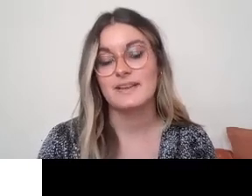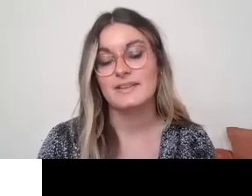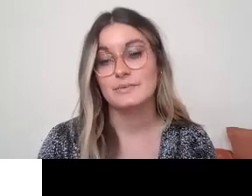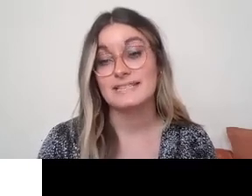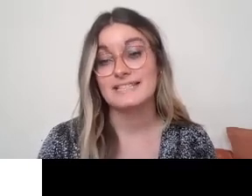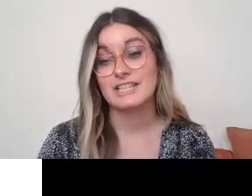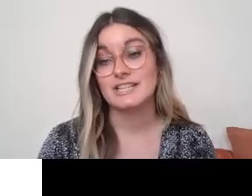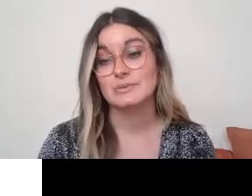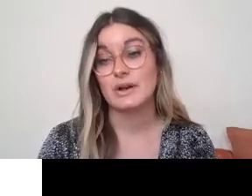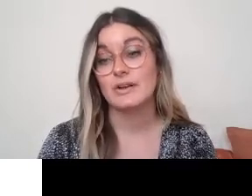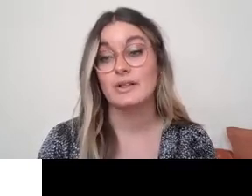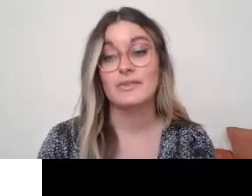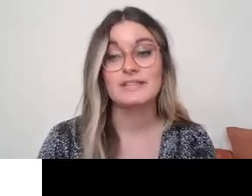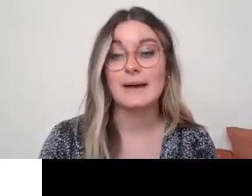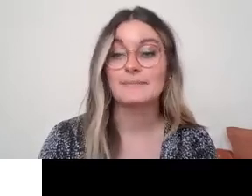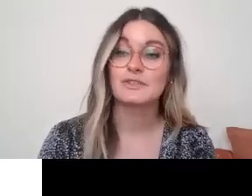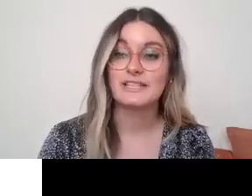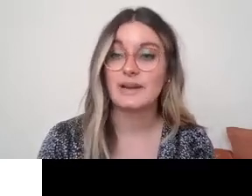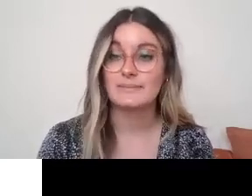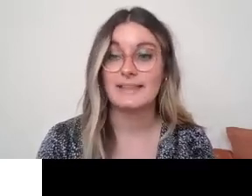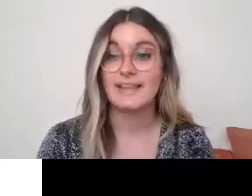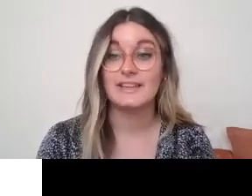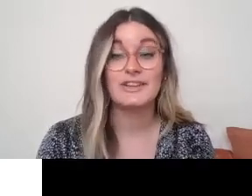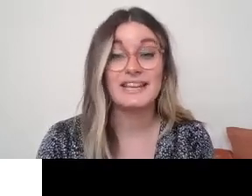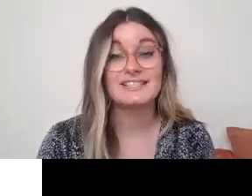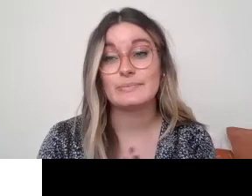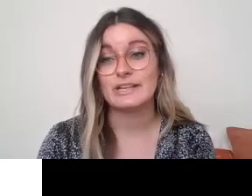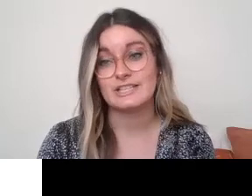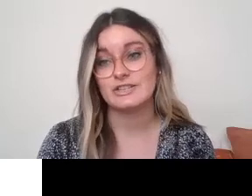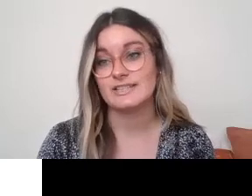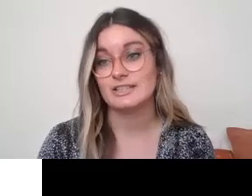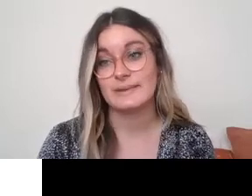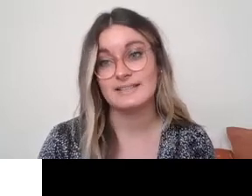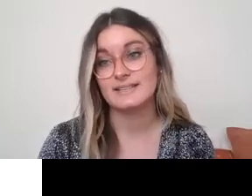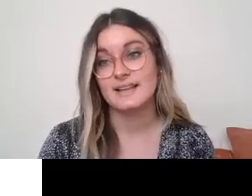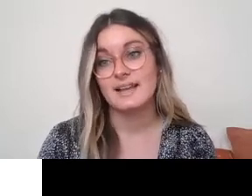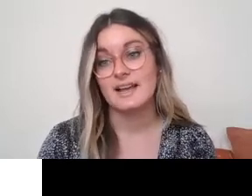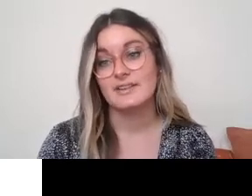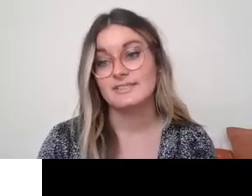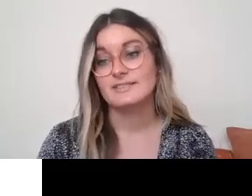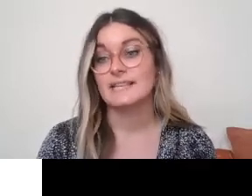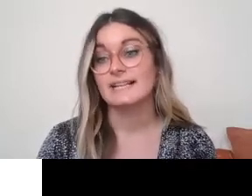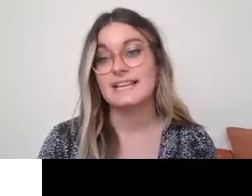presentation as well, all of those apps are great to recommend that you could easily put into your syllabus of relaxation